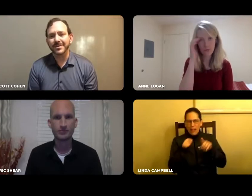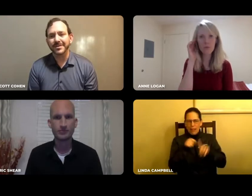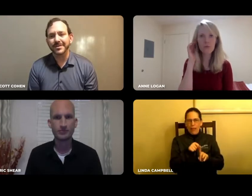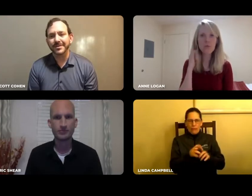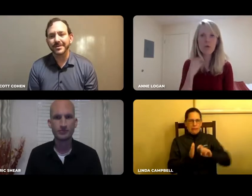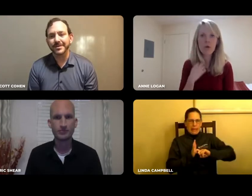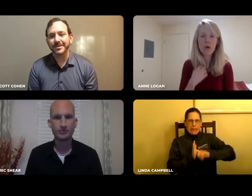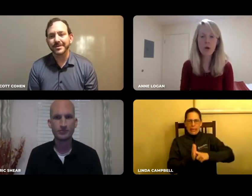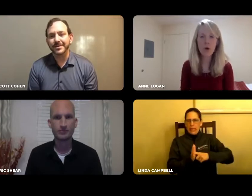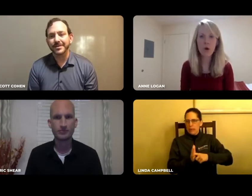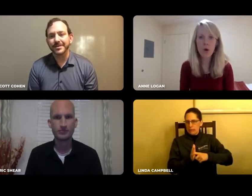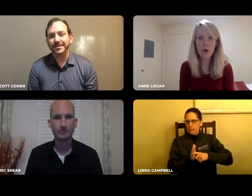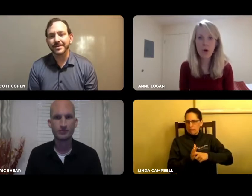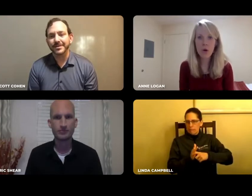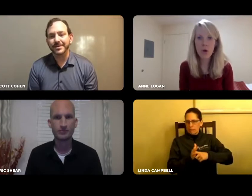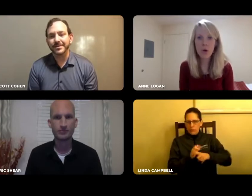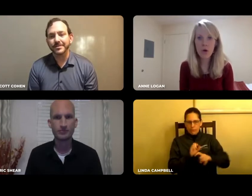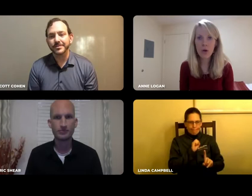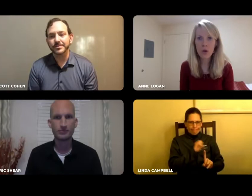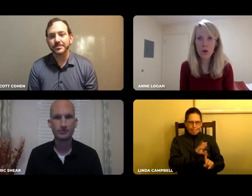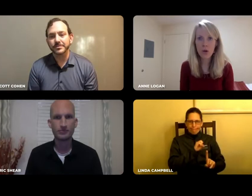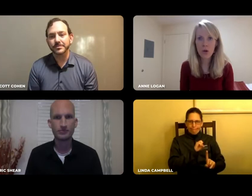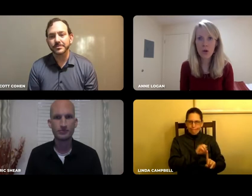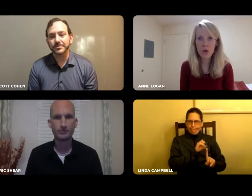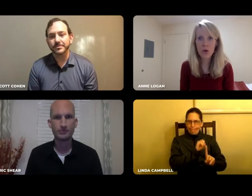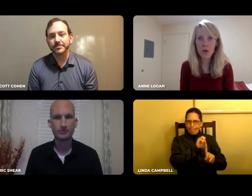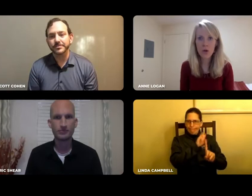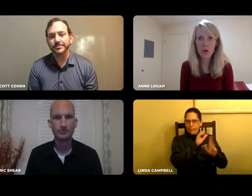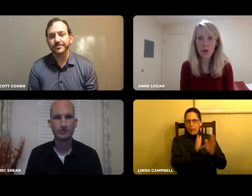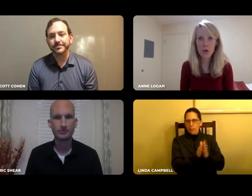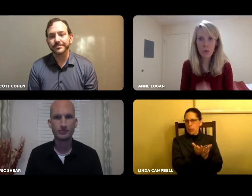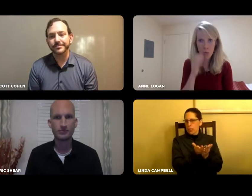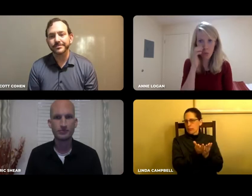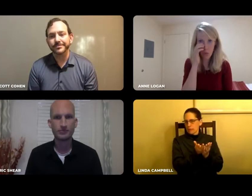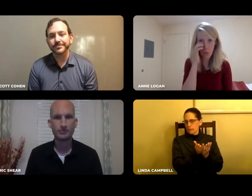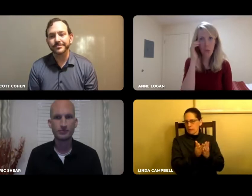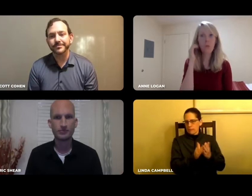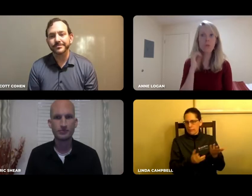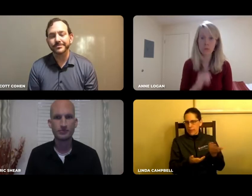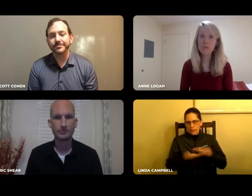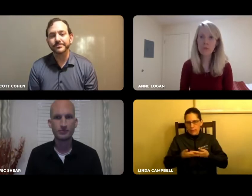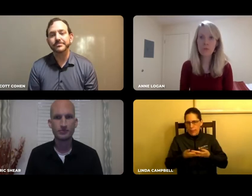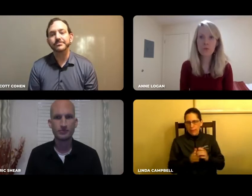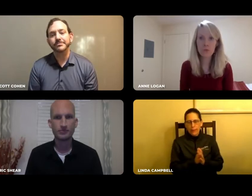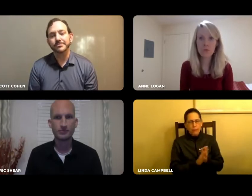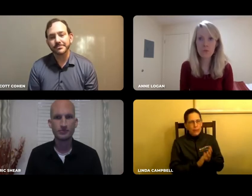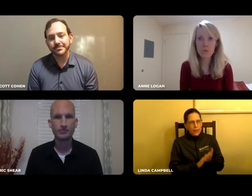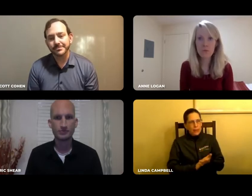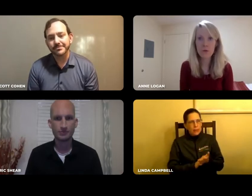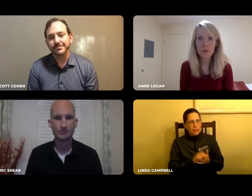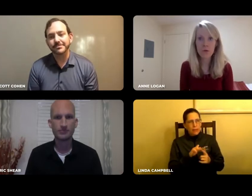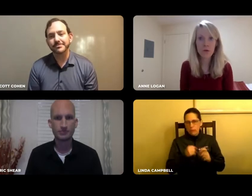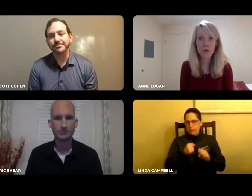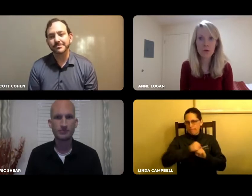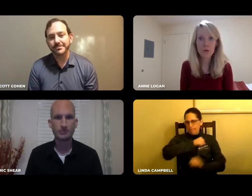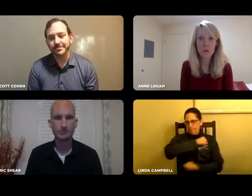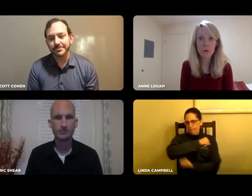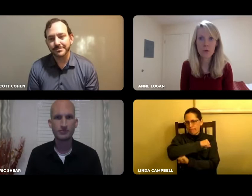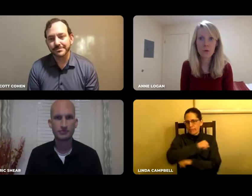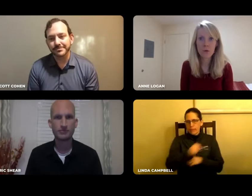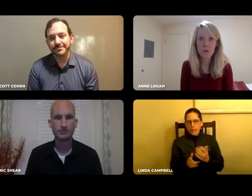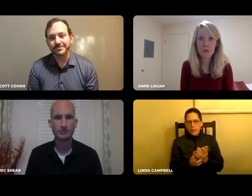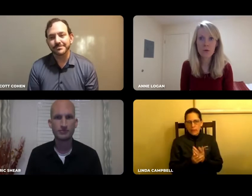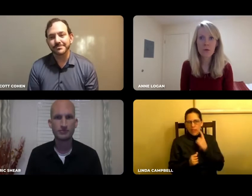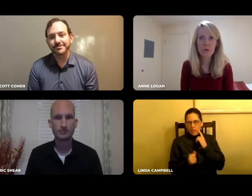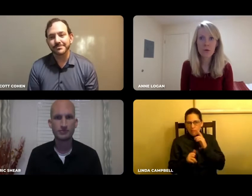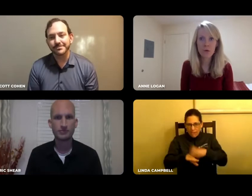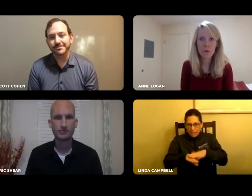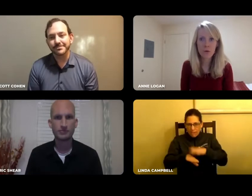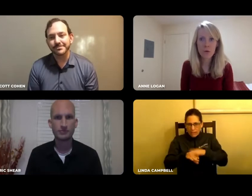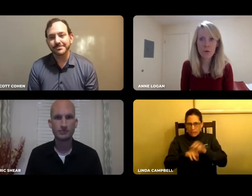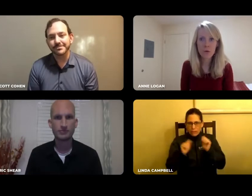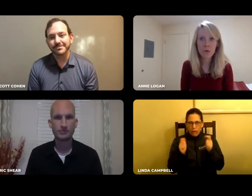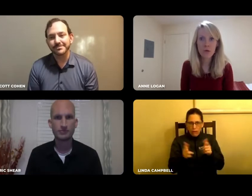That built a strong foundation for me as a baby, even.